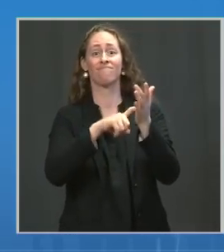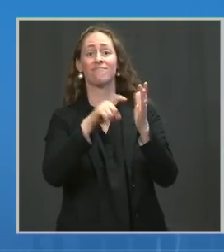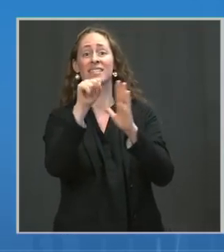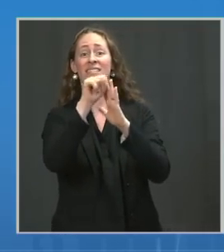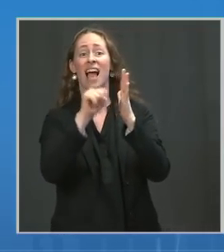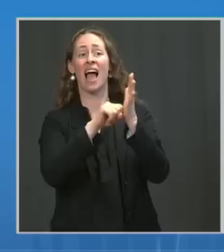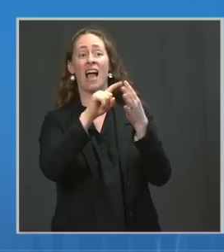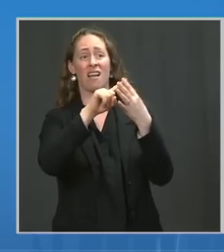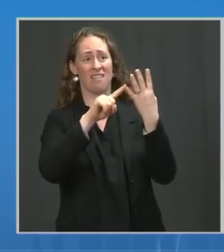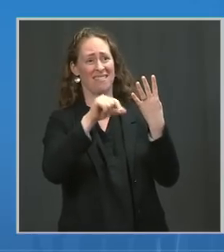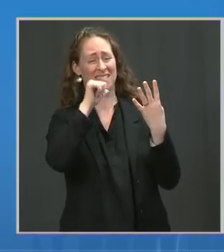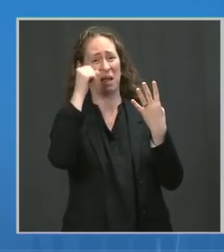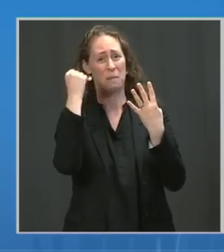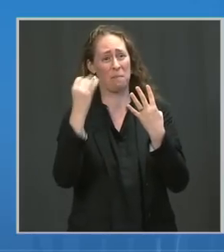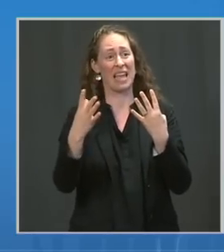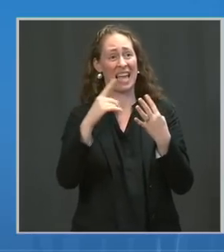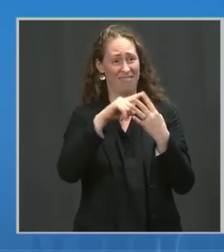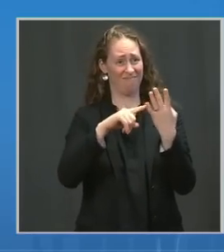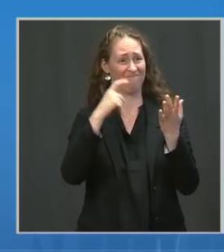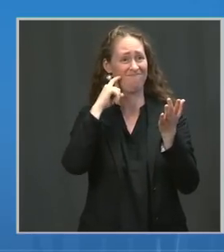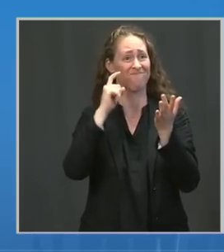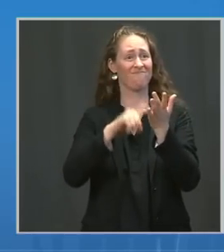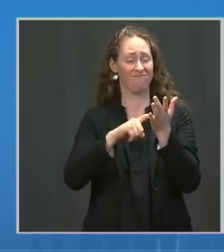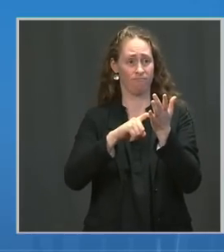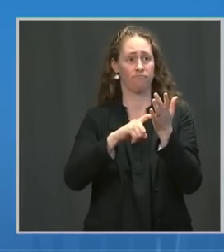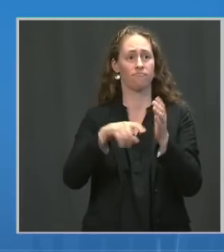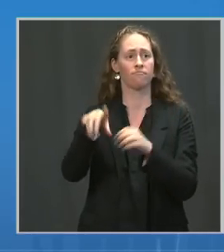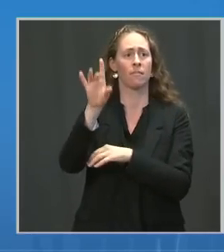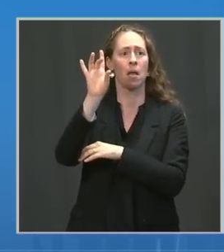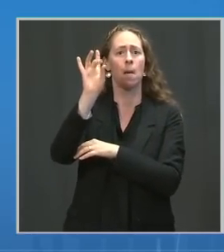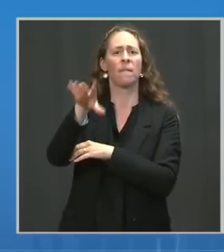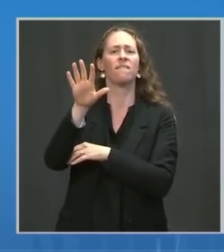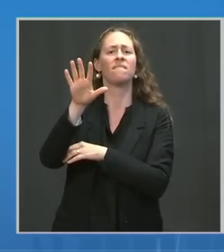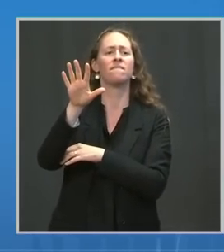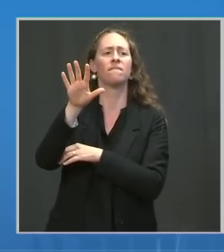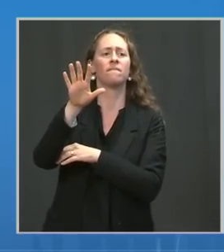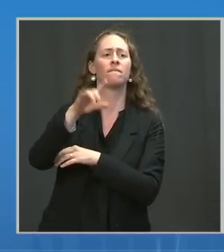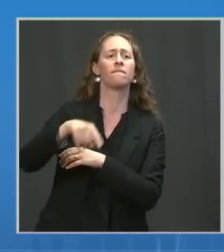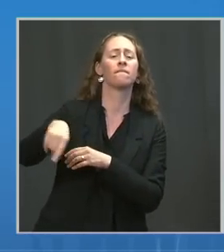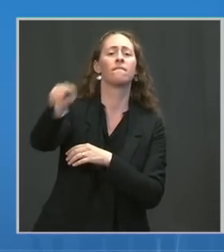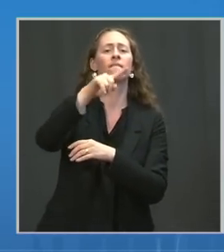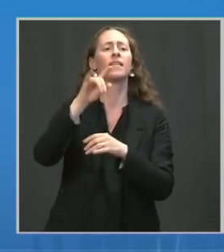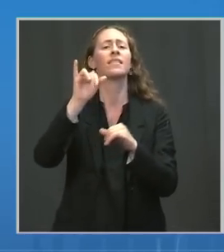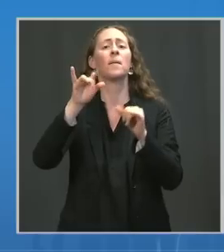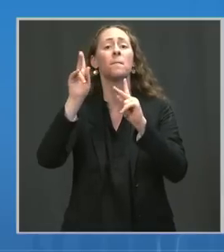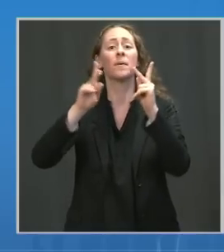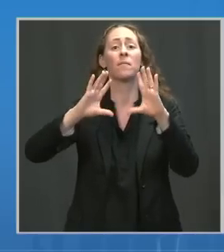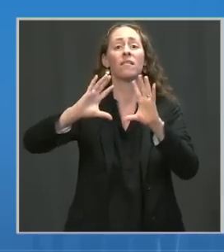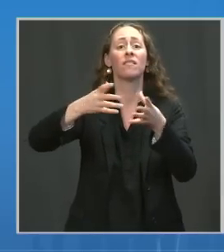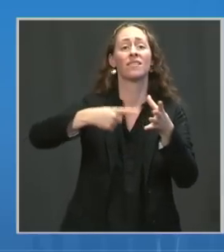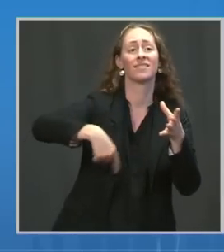just about 8.5 percent of the U.S. population but account for more than 17 percent of cases.